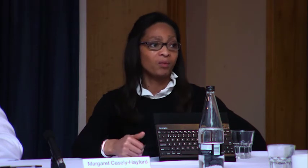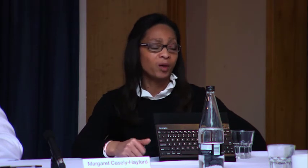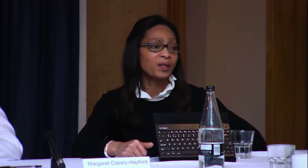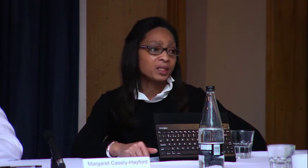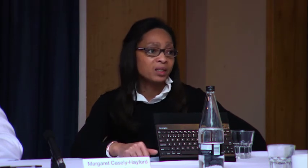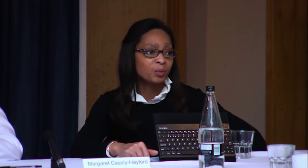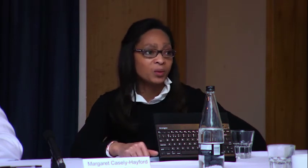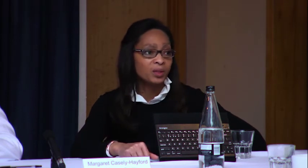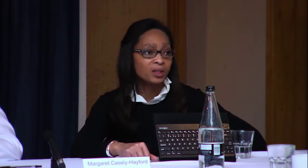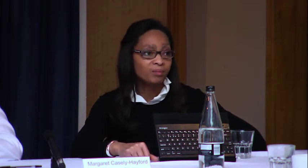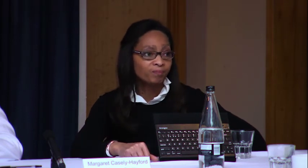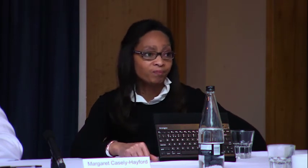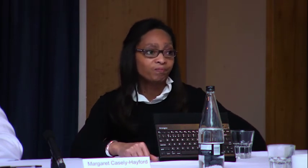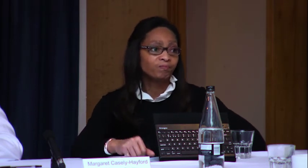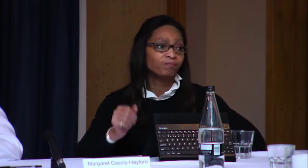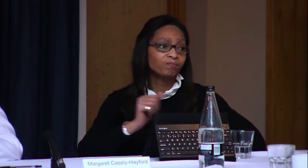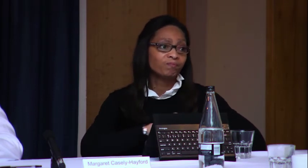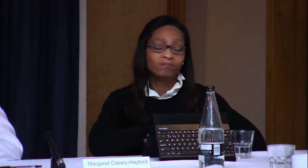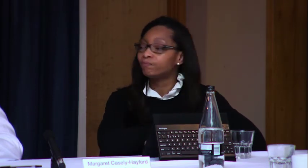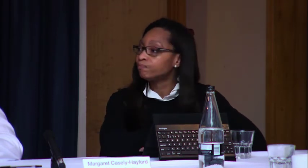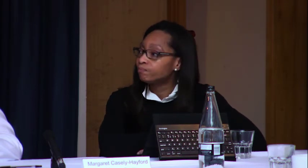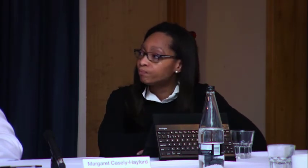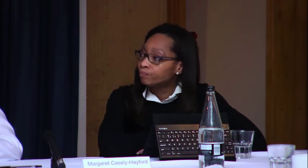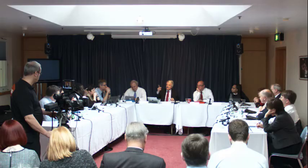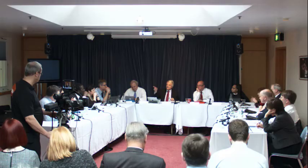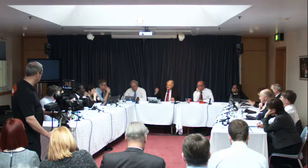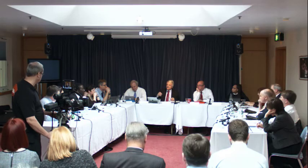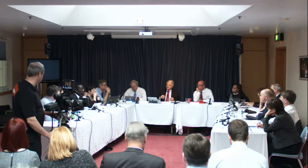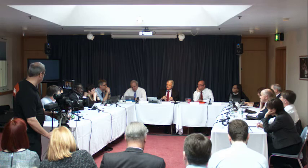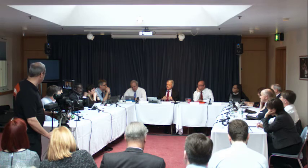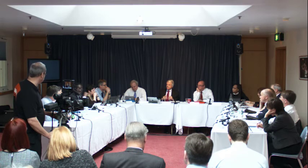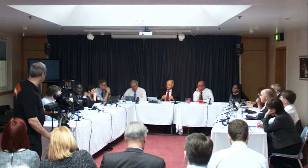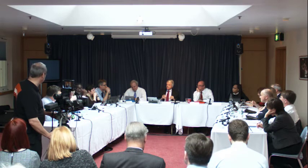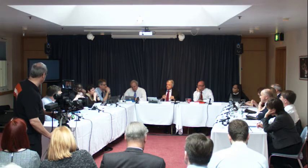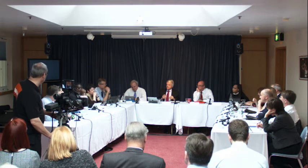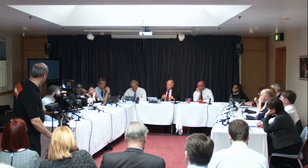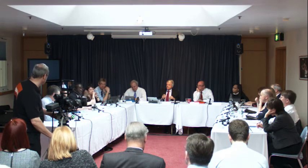powerful: nobody was saying it was a bad idea. Not one person.